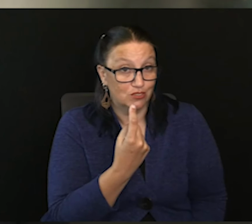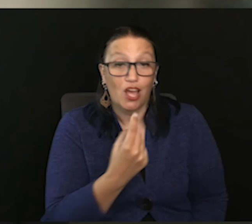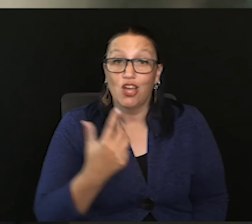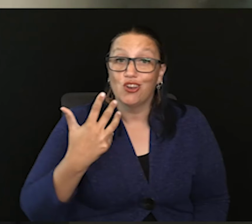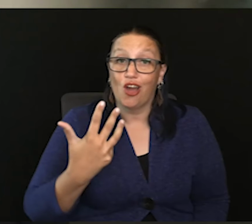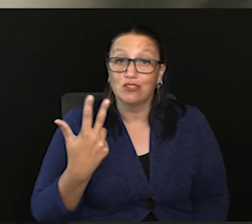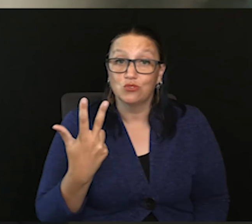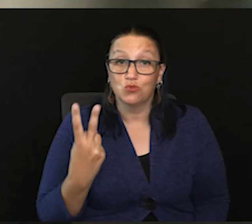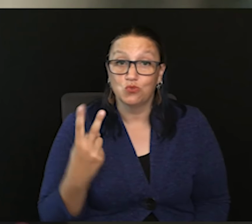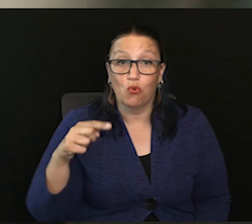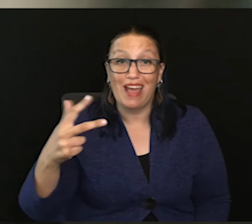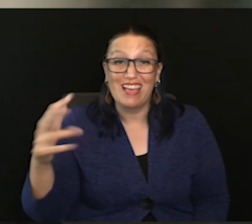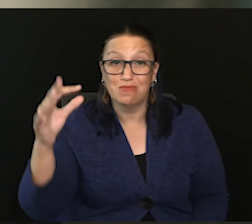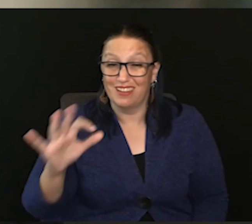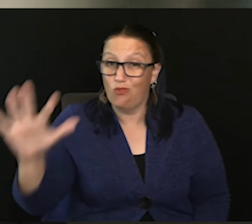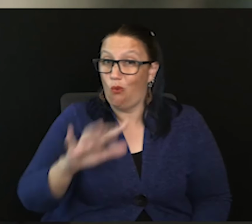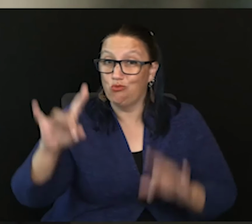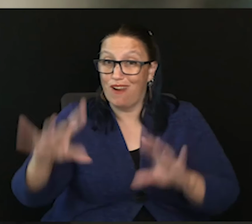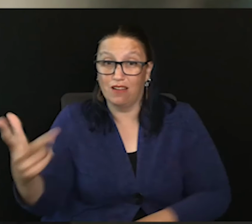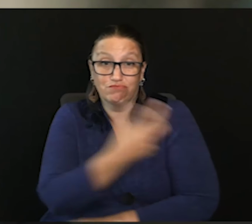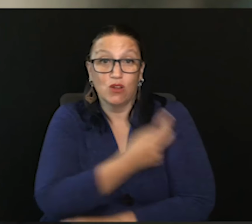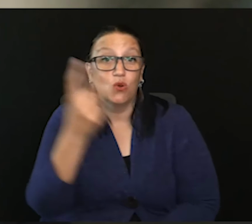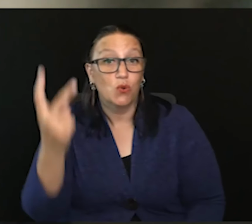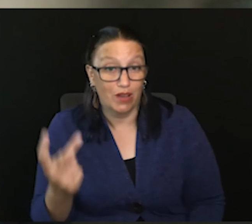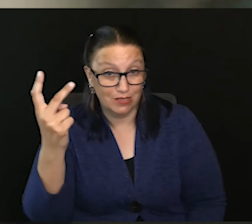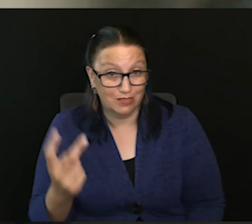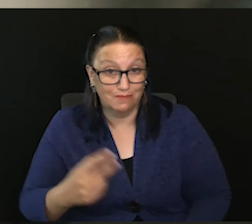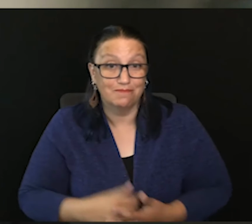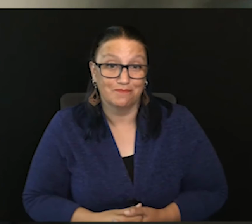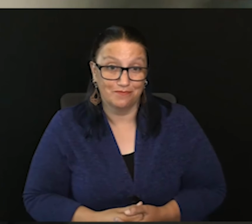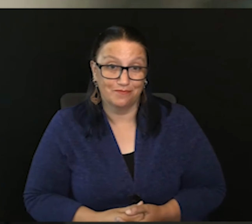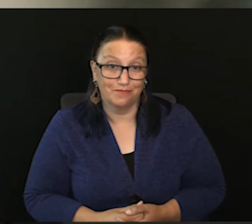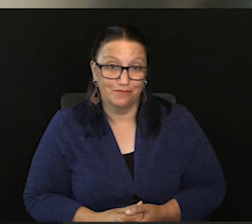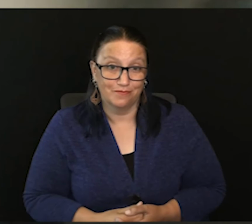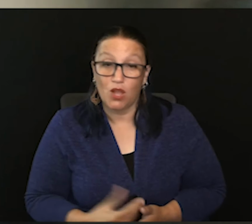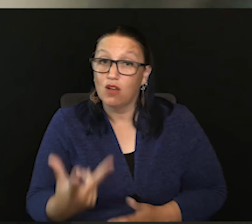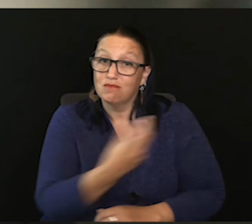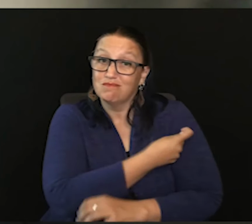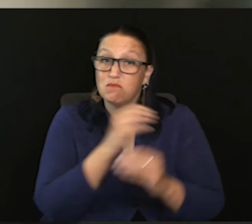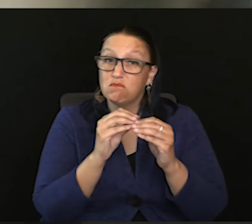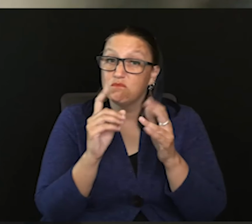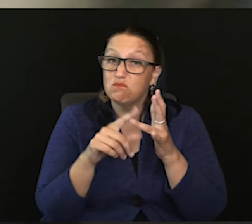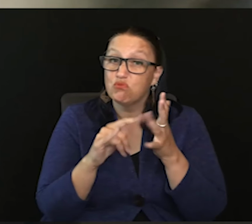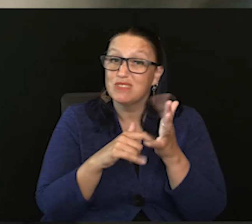In relation to boosters, 245,000 boosters yesterday,